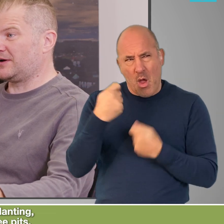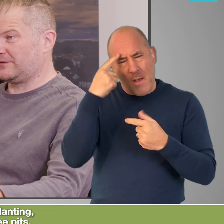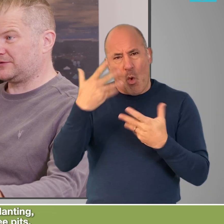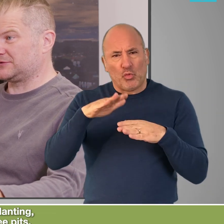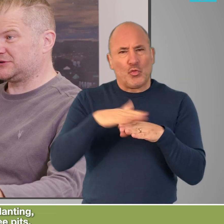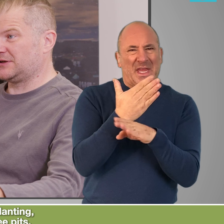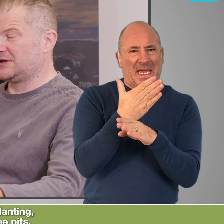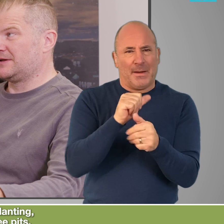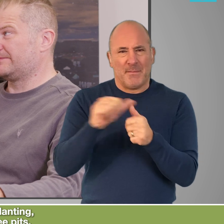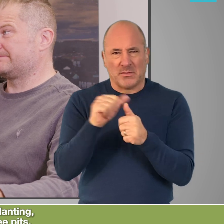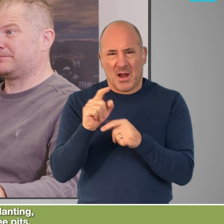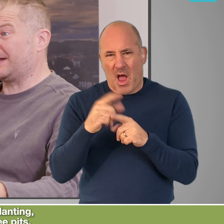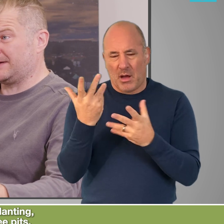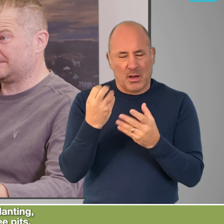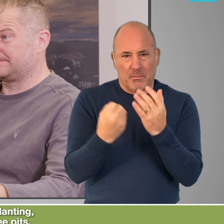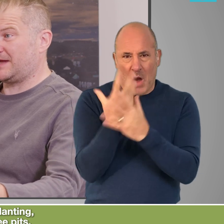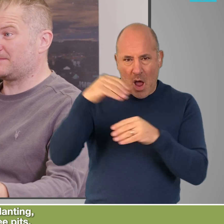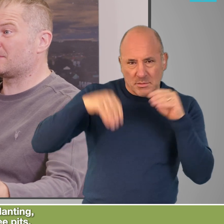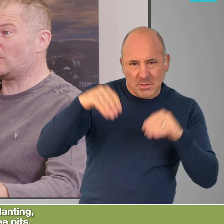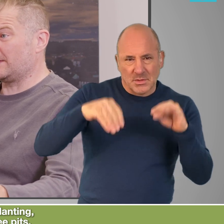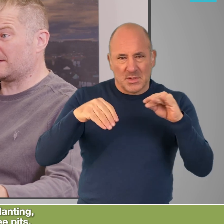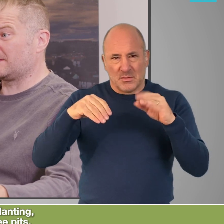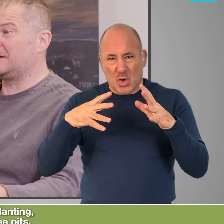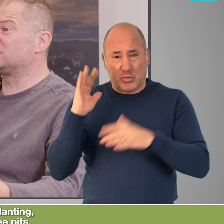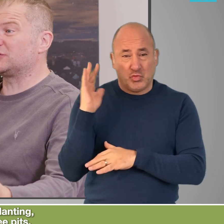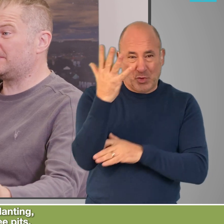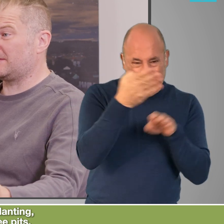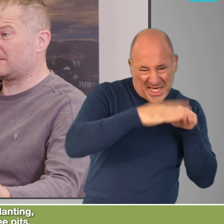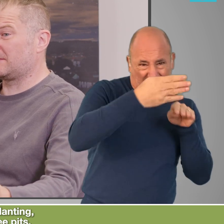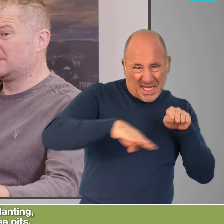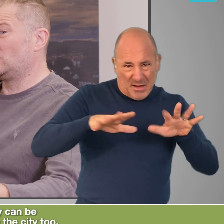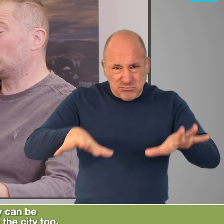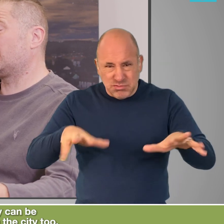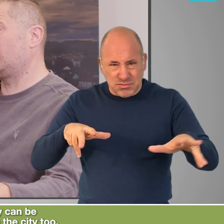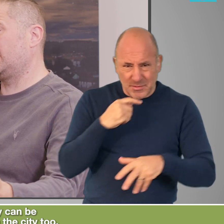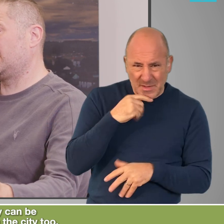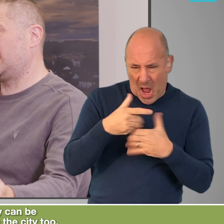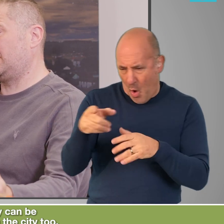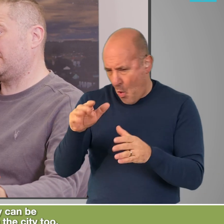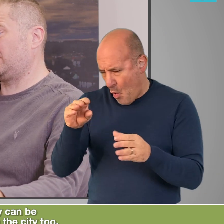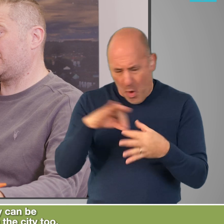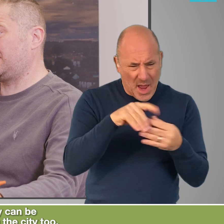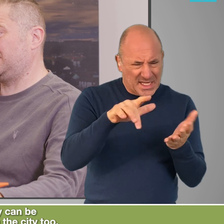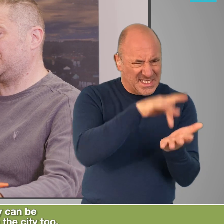infrastructure, planting, swales, even tree pits. Look at how they can be implemented through the city too.